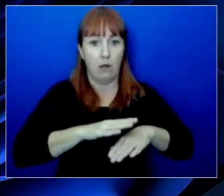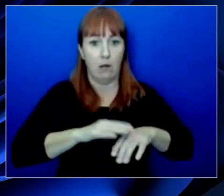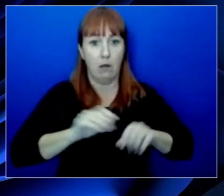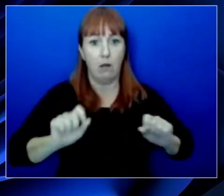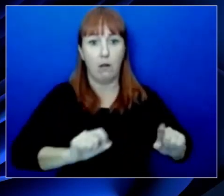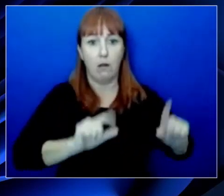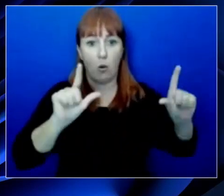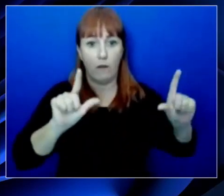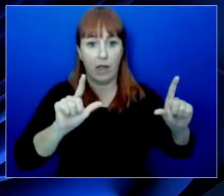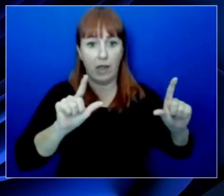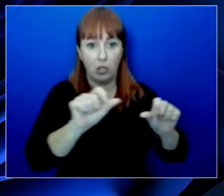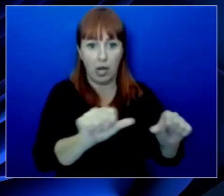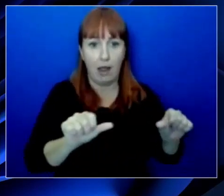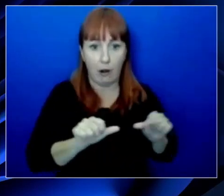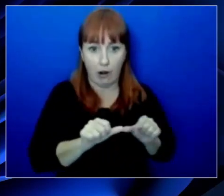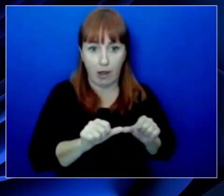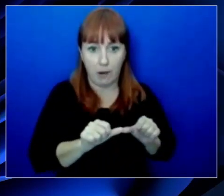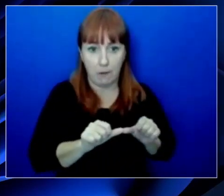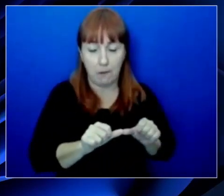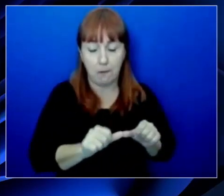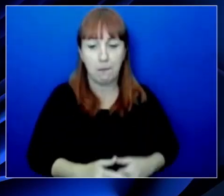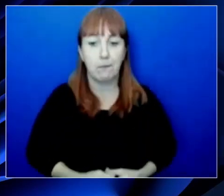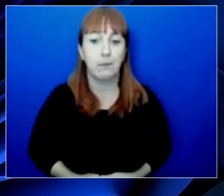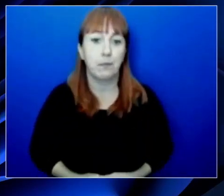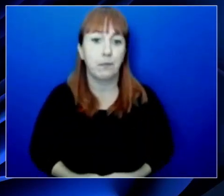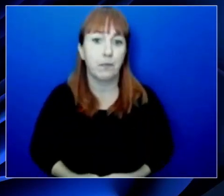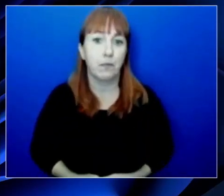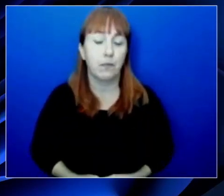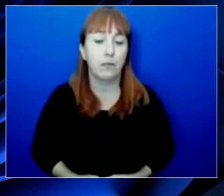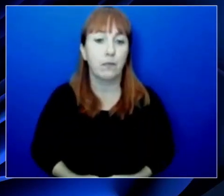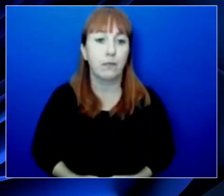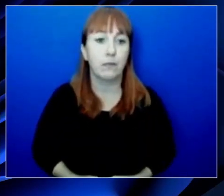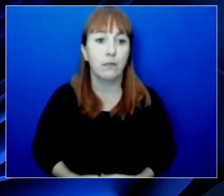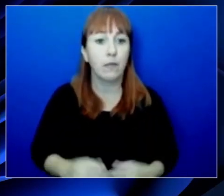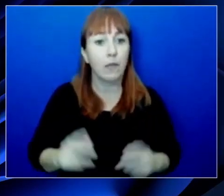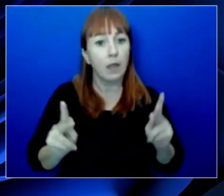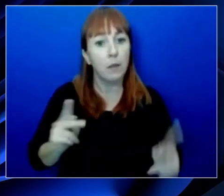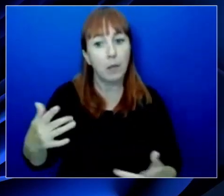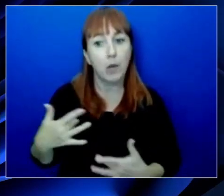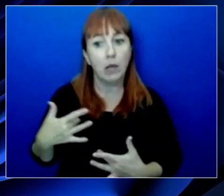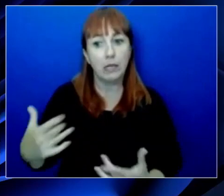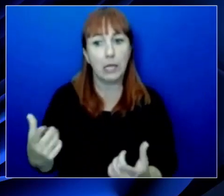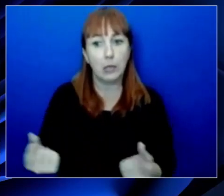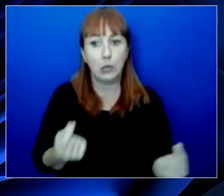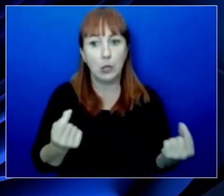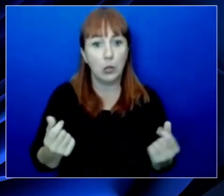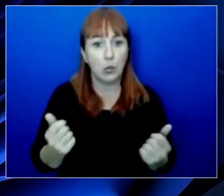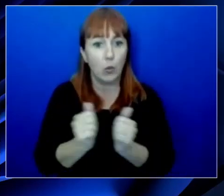one of the things that people often do here with the system tray or the notification